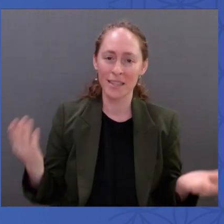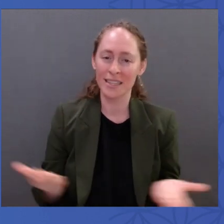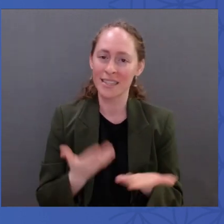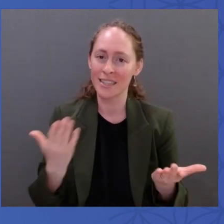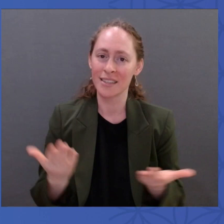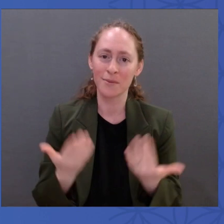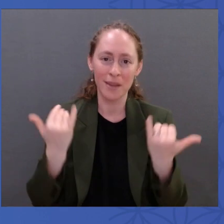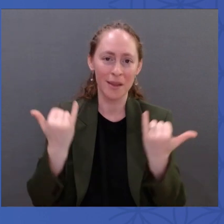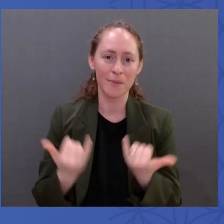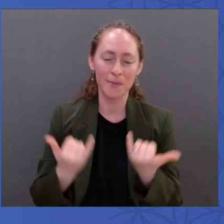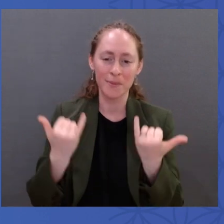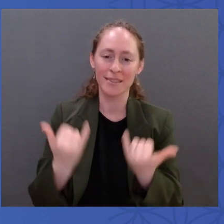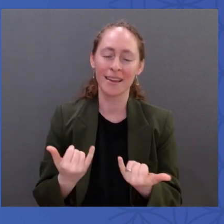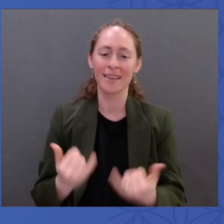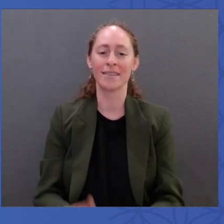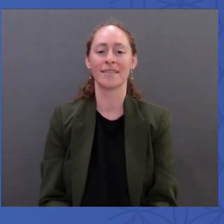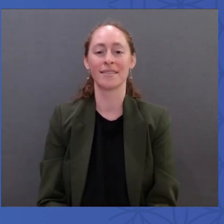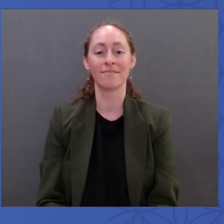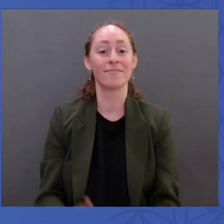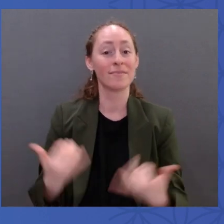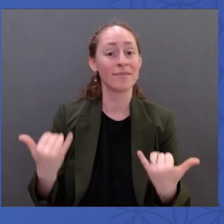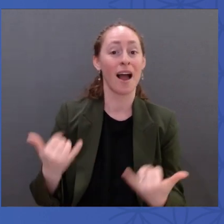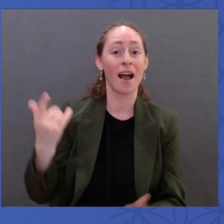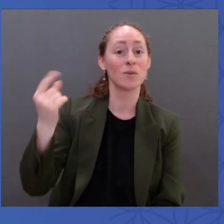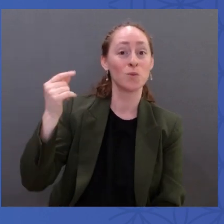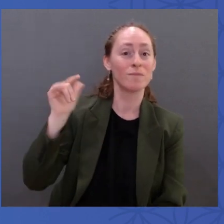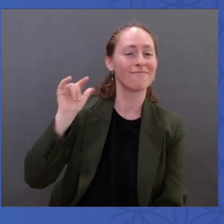Even as we speak, he sends his best regards.